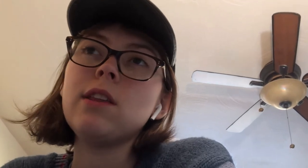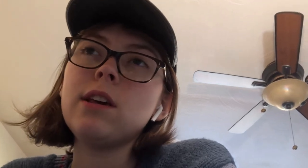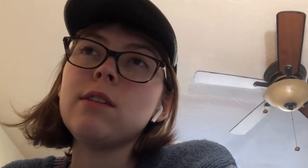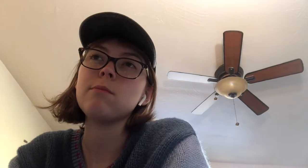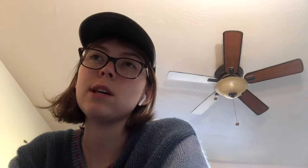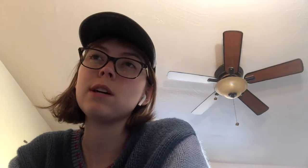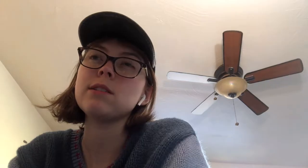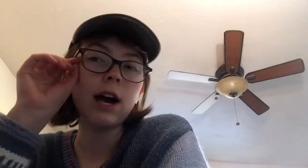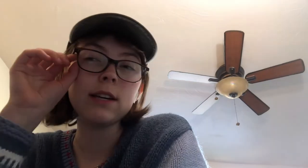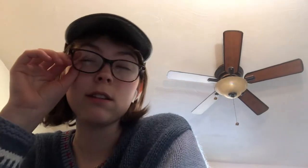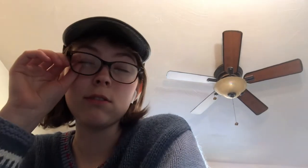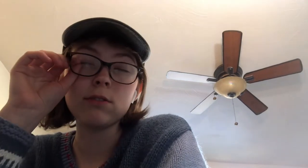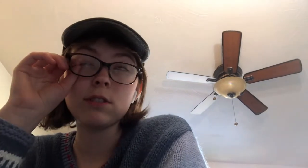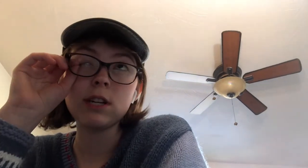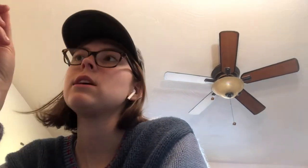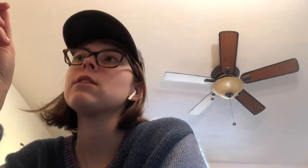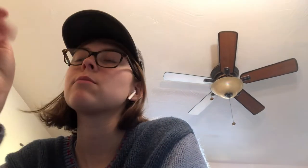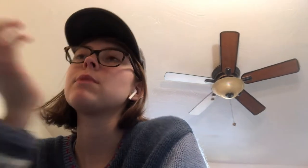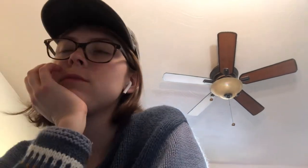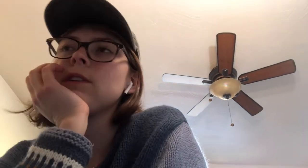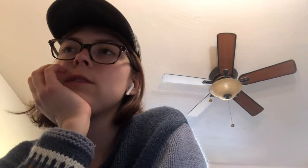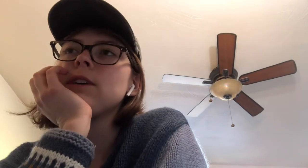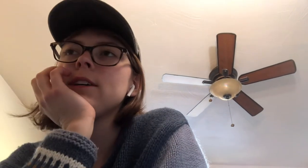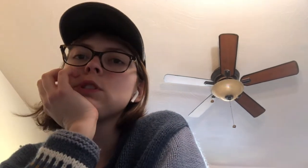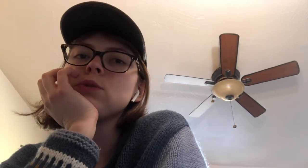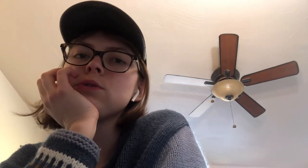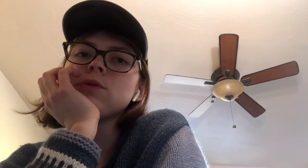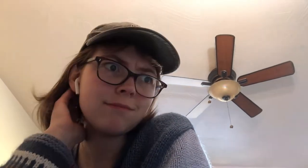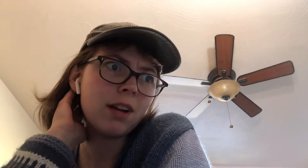be a good thing because i could learn stuff here you give advice cool stories i don't